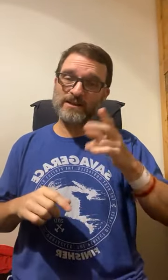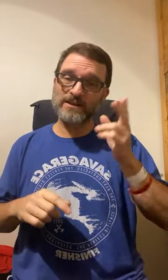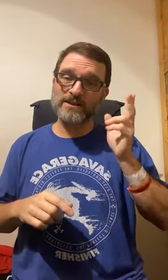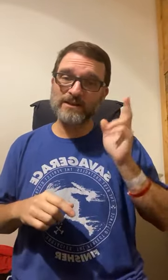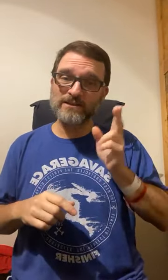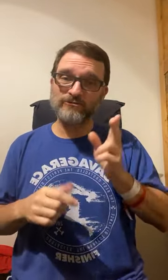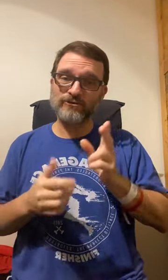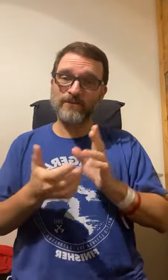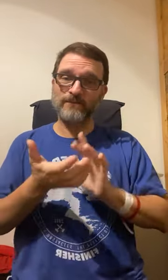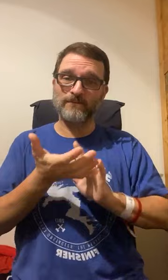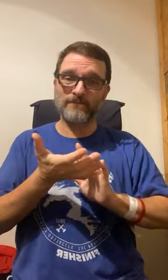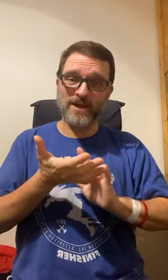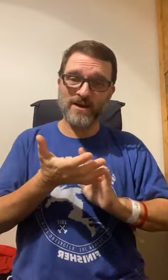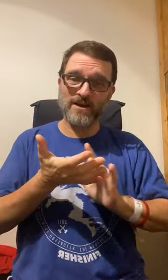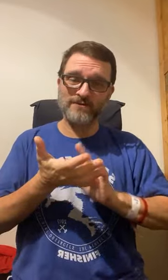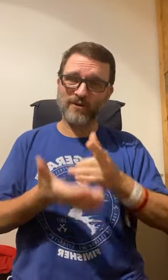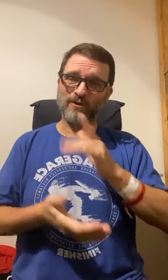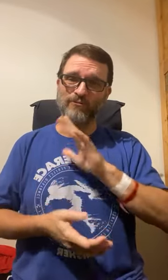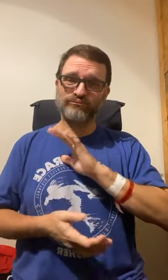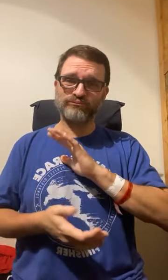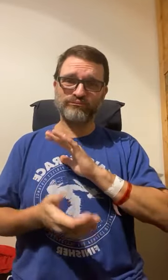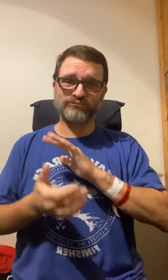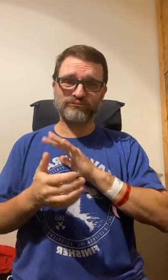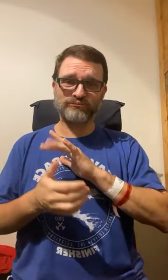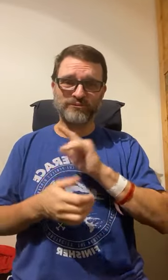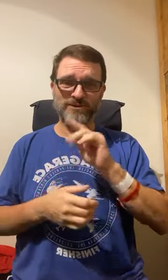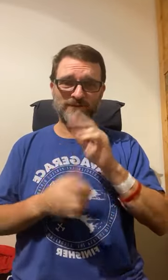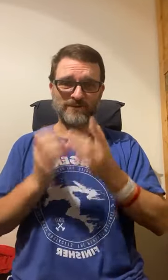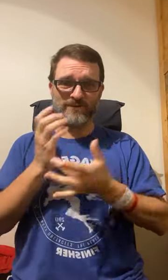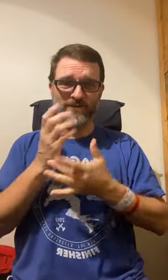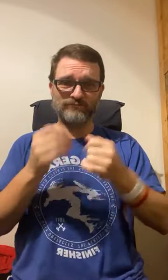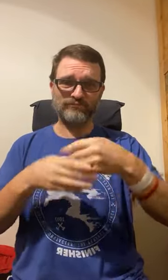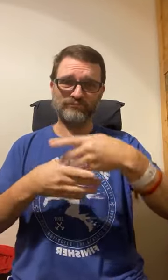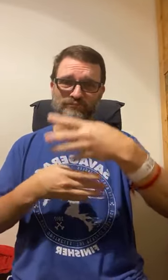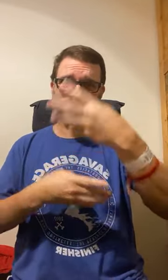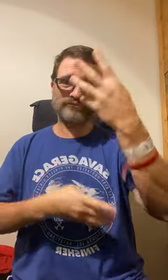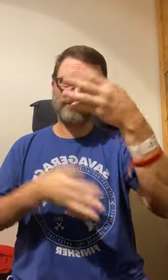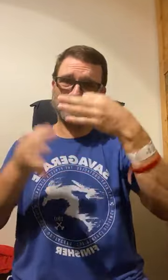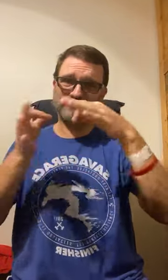But the history on pharmacy on the TV. Sharing and explaining detailed